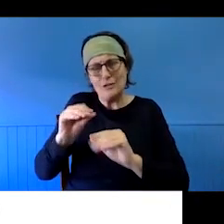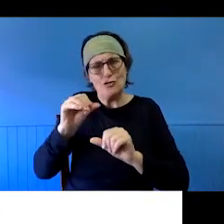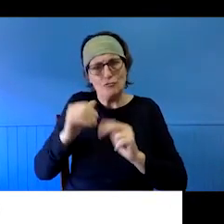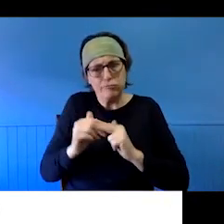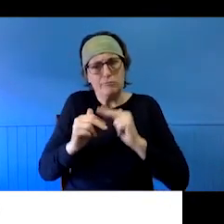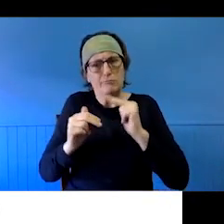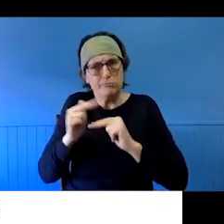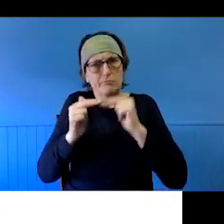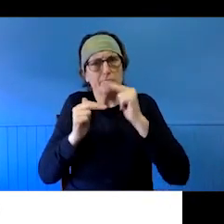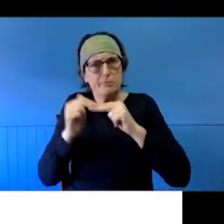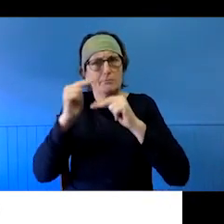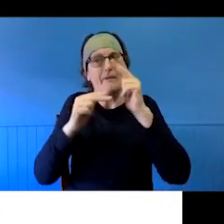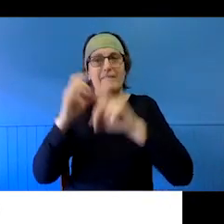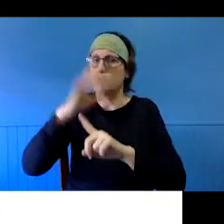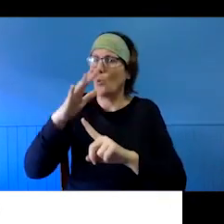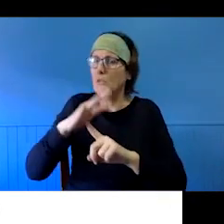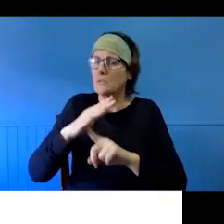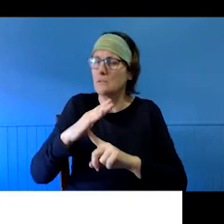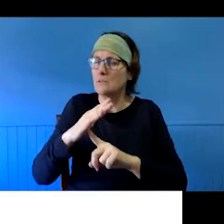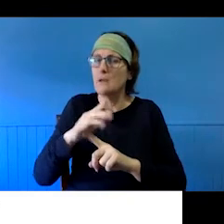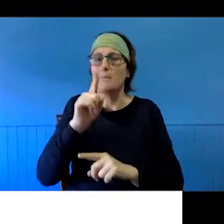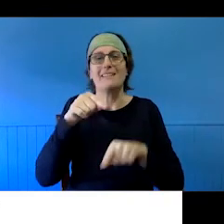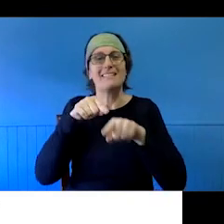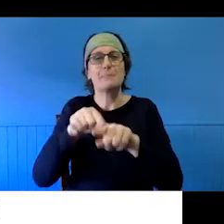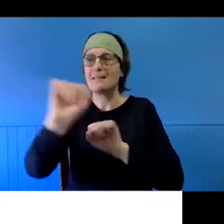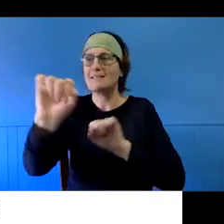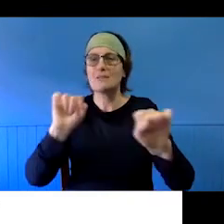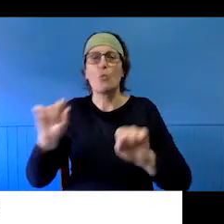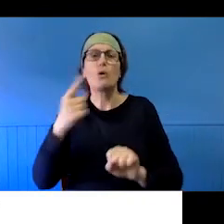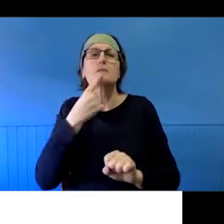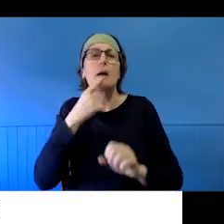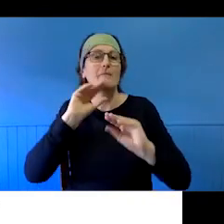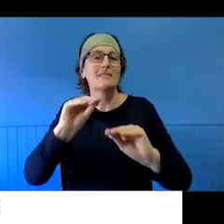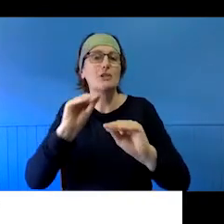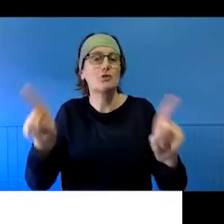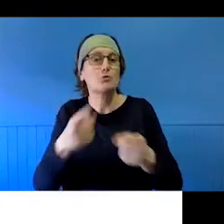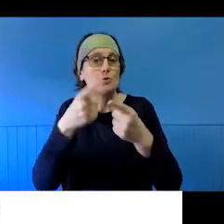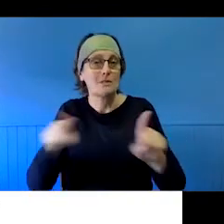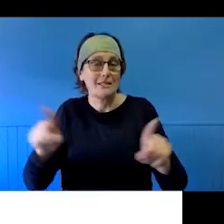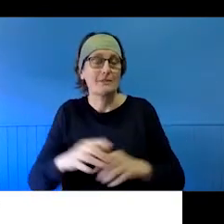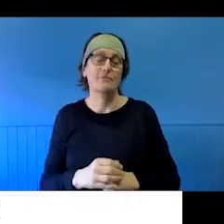And it is also different for different types of music, like in Music Performance, where